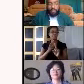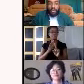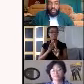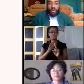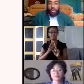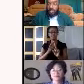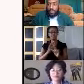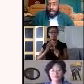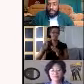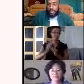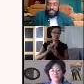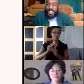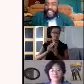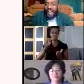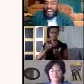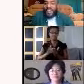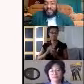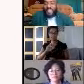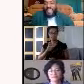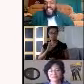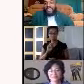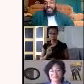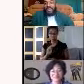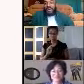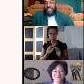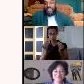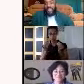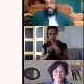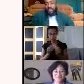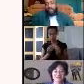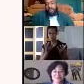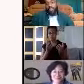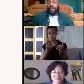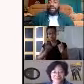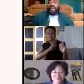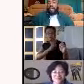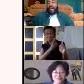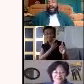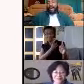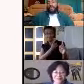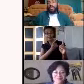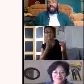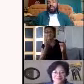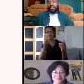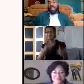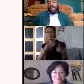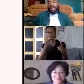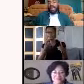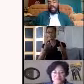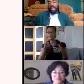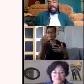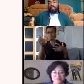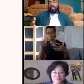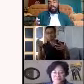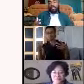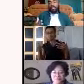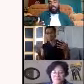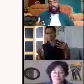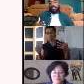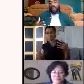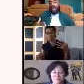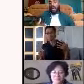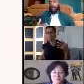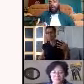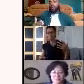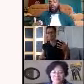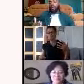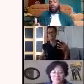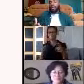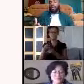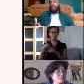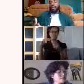fall into all of these traps. And so I think it's really important that we look at how